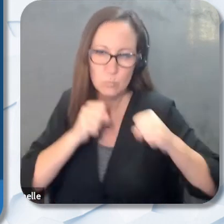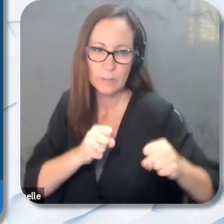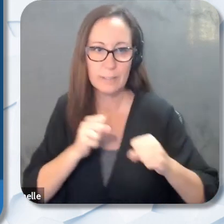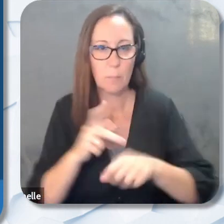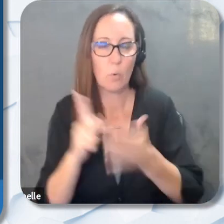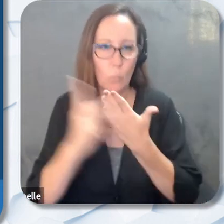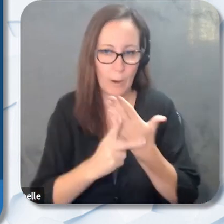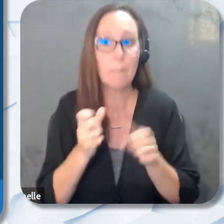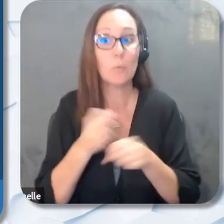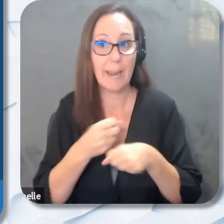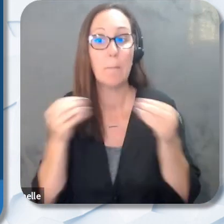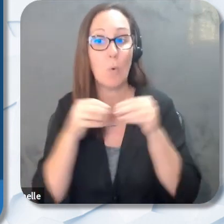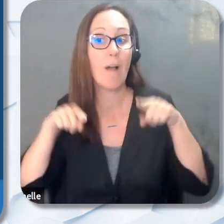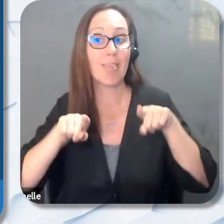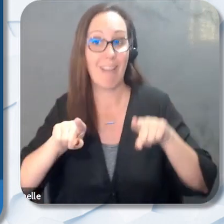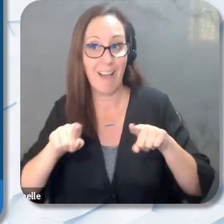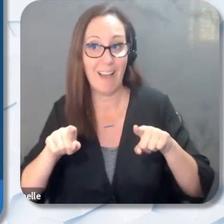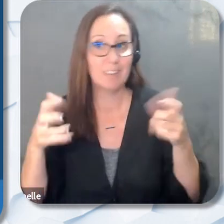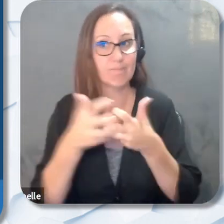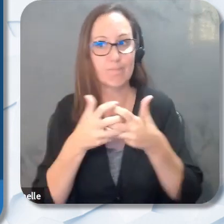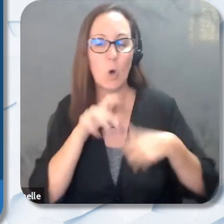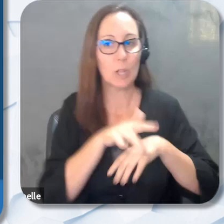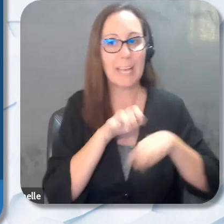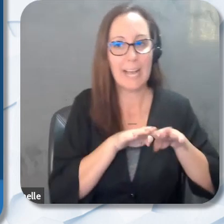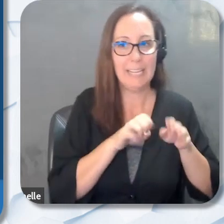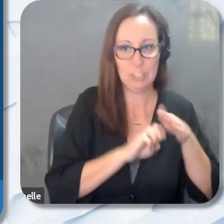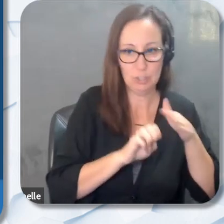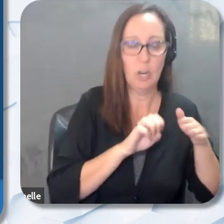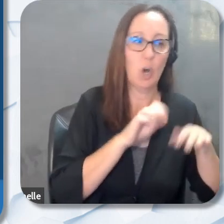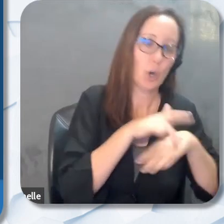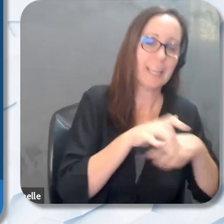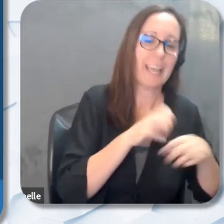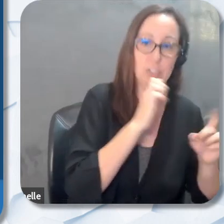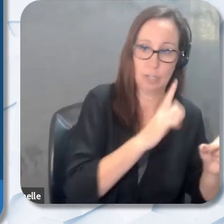creating a more aligned early education and elementary system. To achieve these goals,